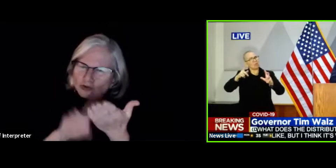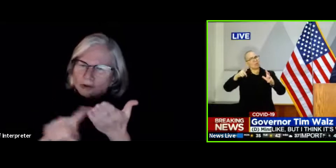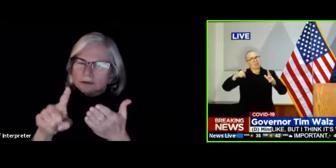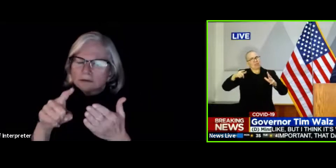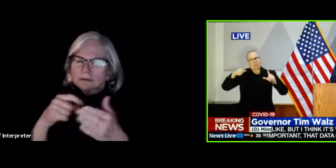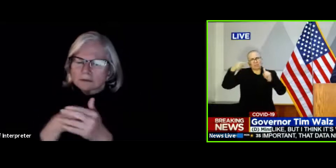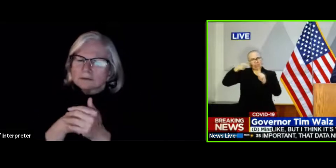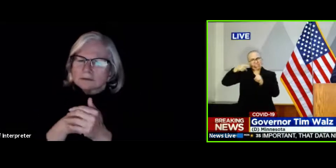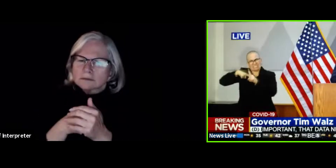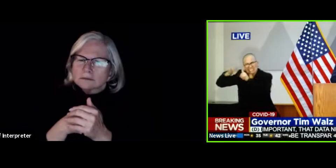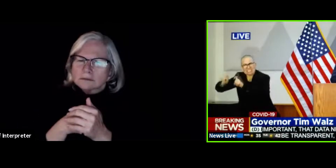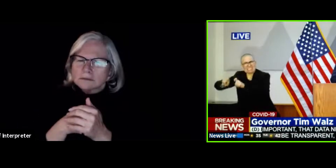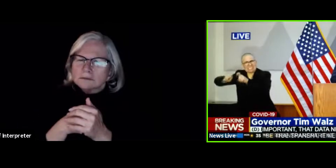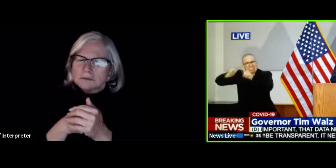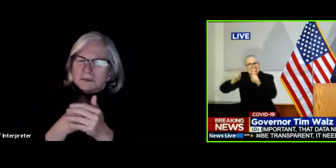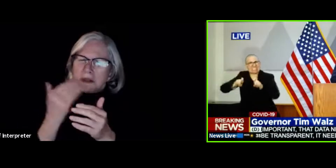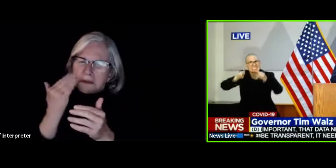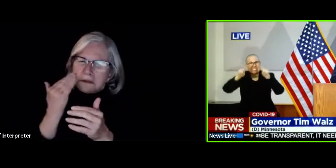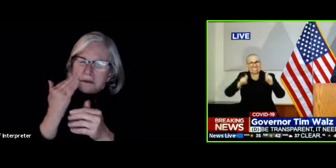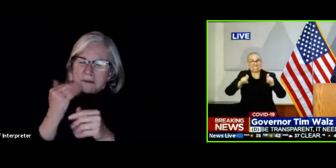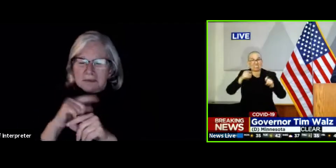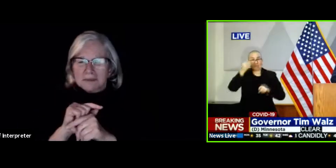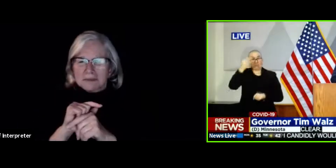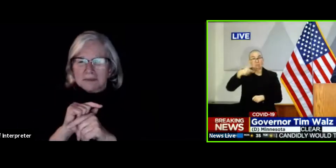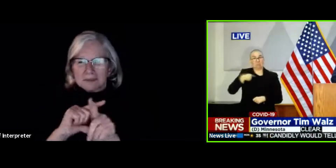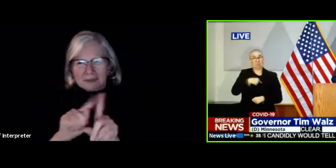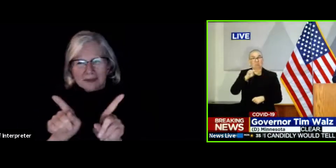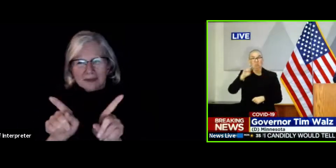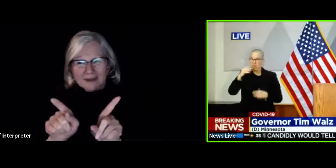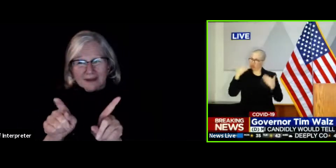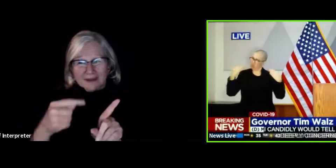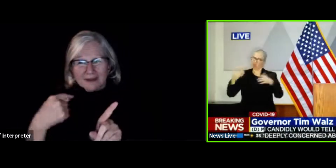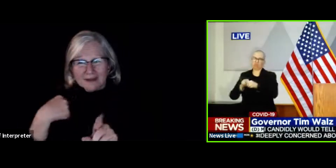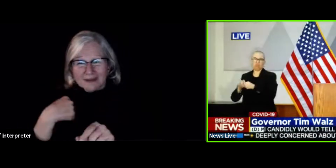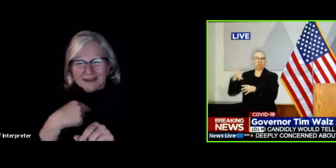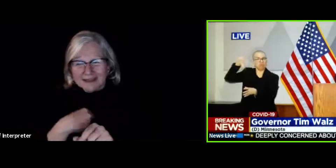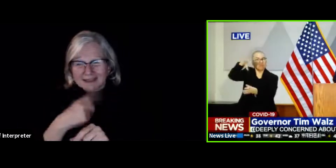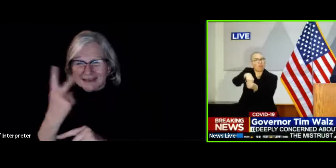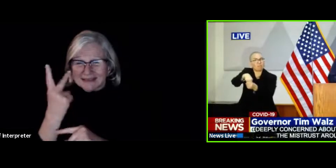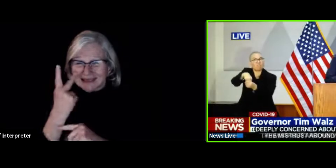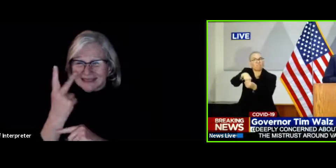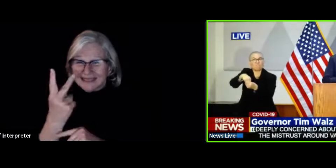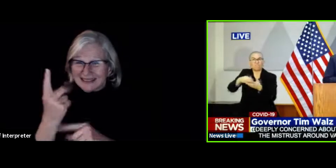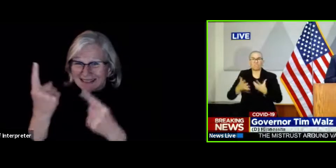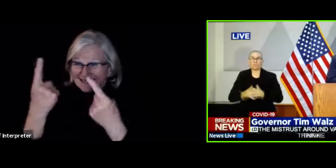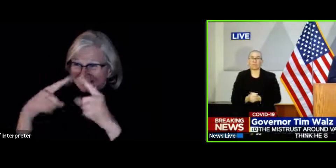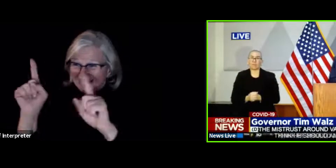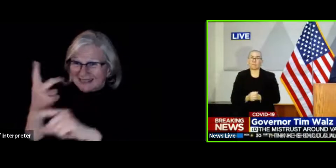IT'S NOT WITHOUT A HISTORY OF SOME THINGS THAT HAVE NOT BEEN GREAT SO I GET IT THAT WE NEED TO MAKE SURE THAT